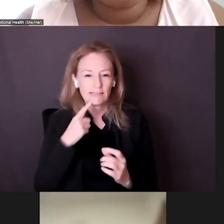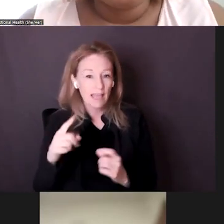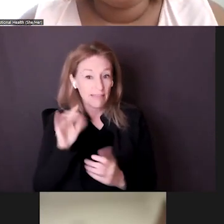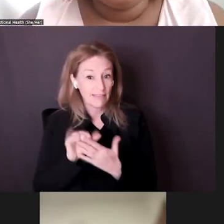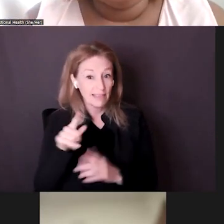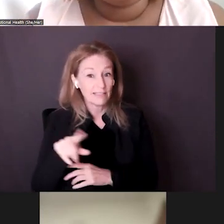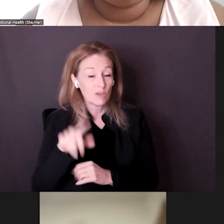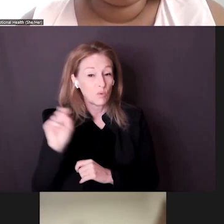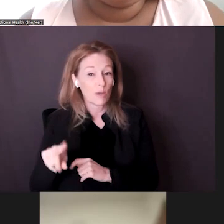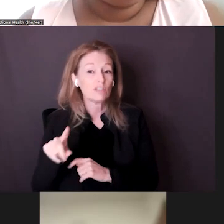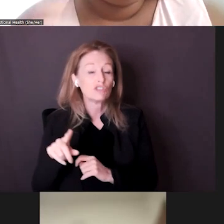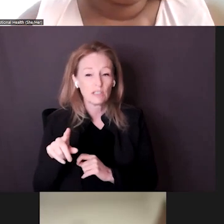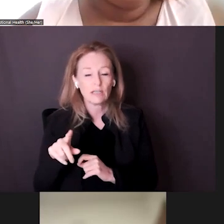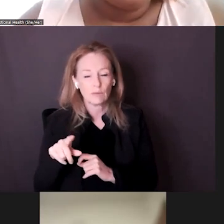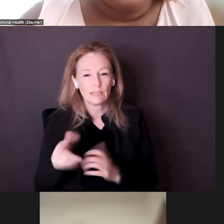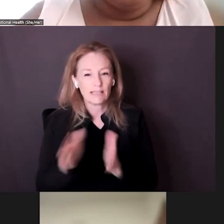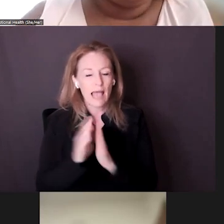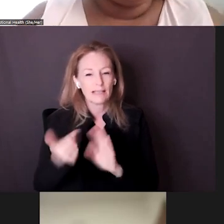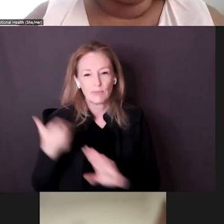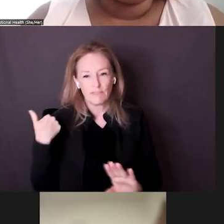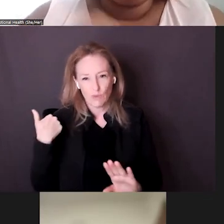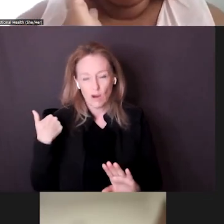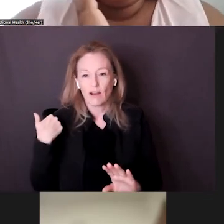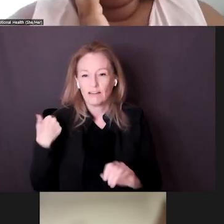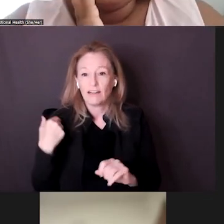WAS A QUESTION ON THE CRISIS JAM TWO YEARS AGO.